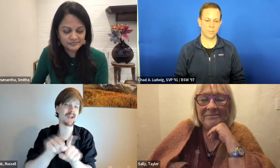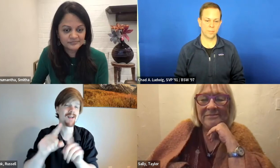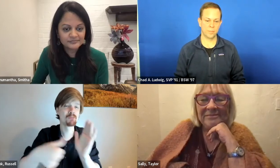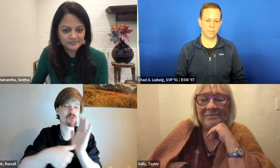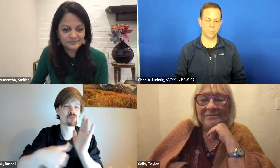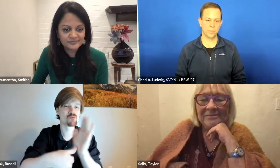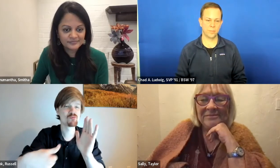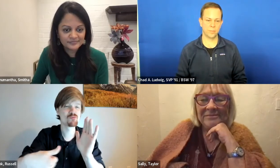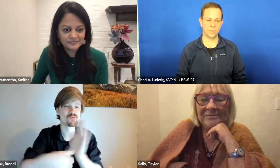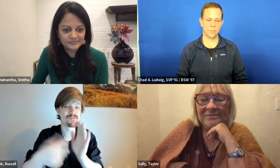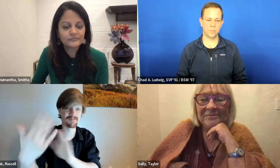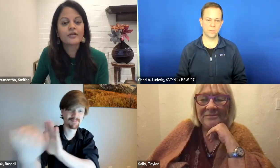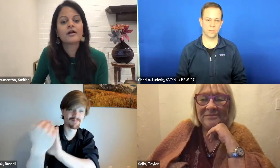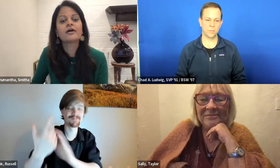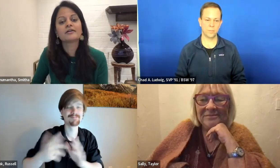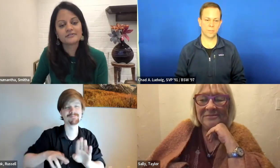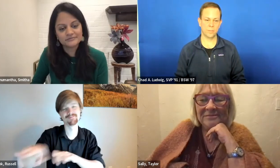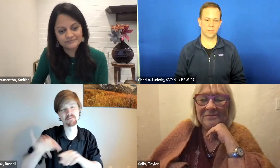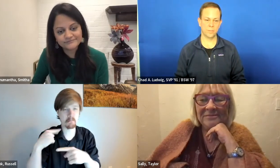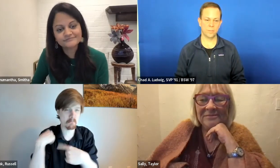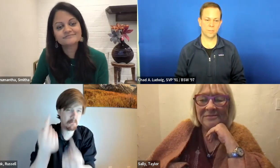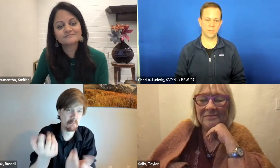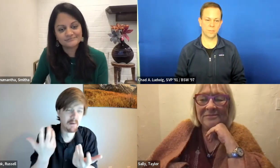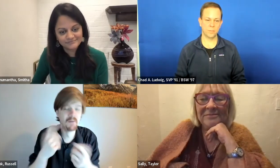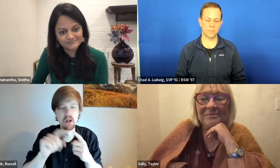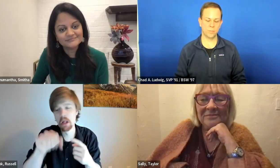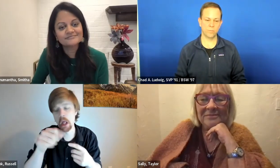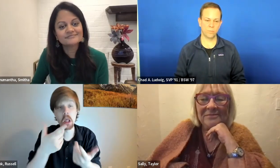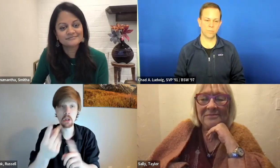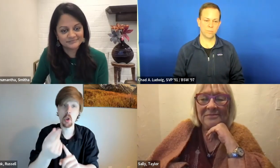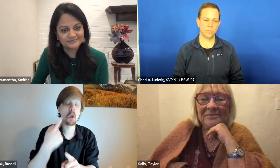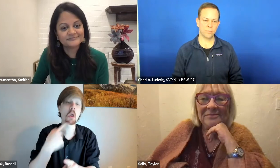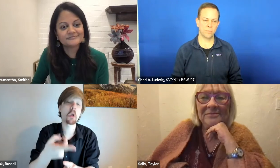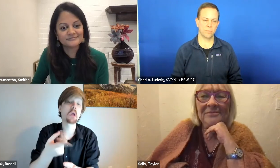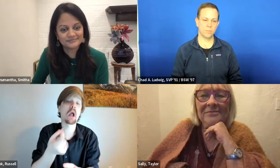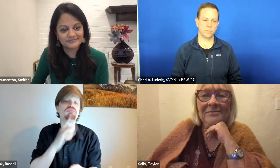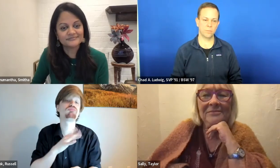we already had dogs for several years, but we also had, you know, doorbells and such,